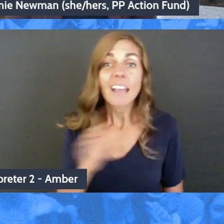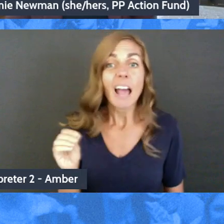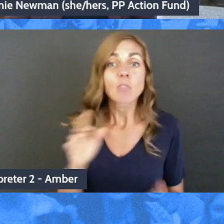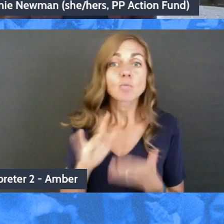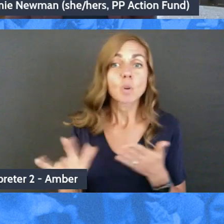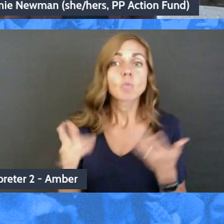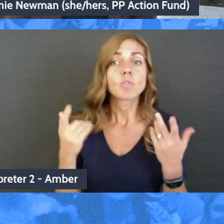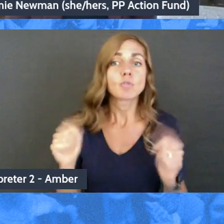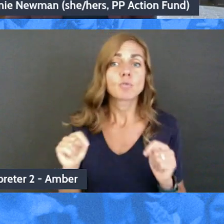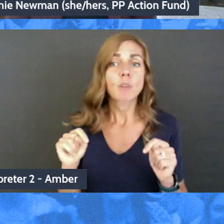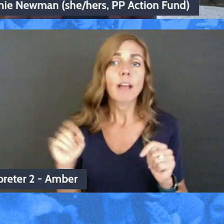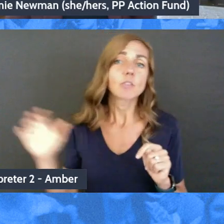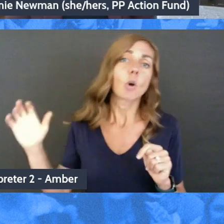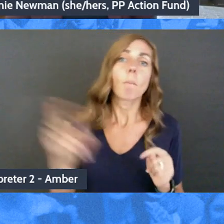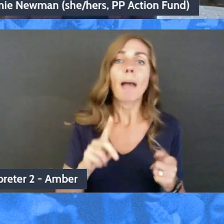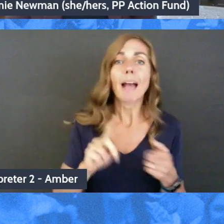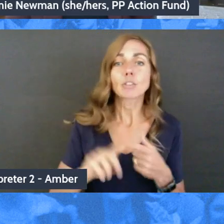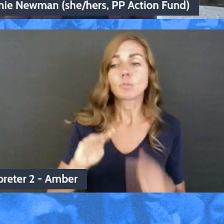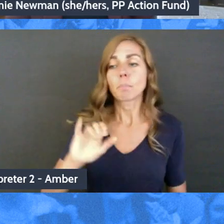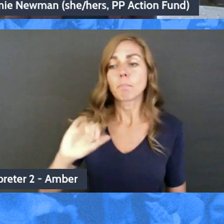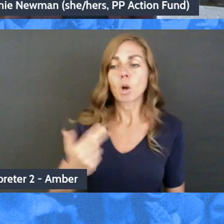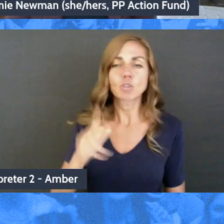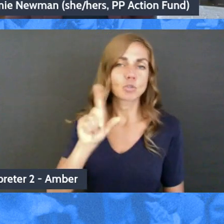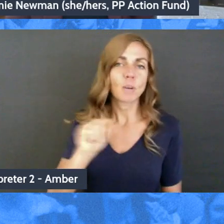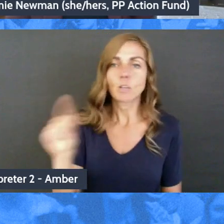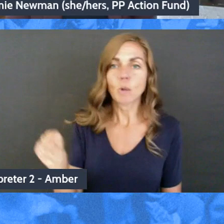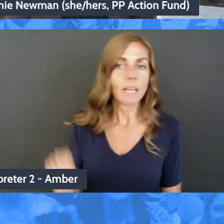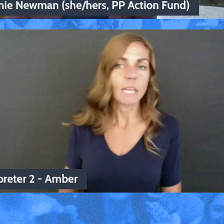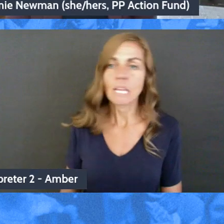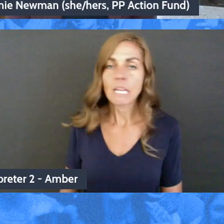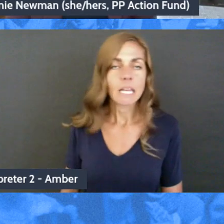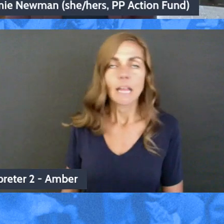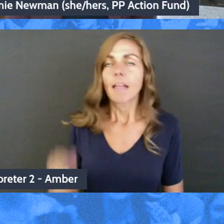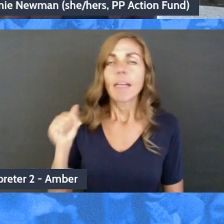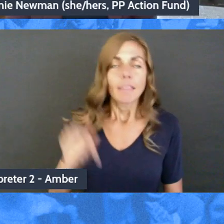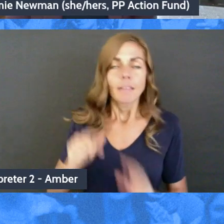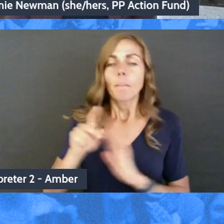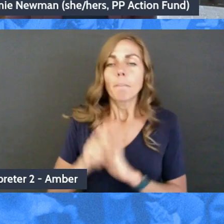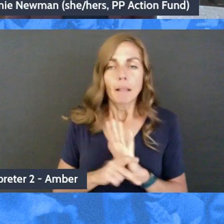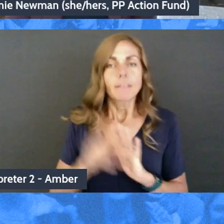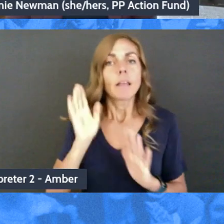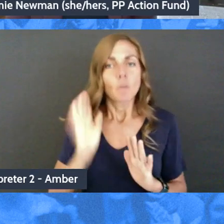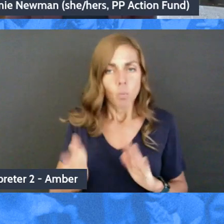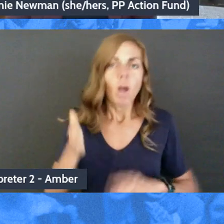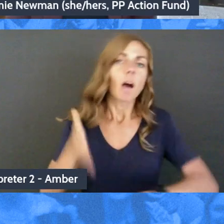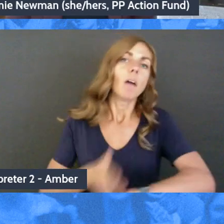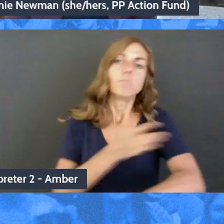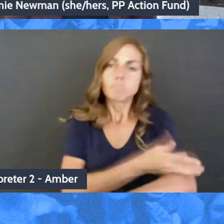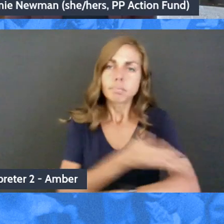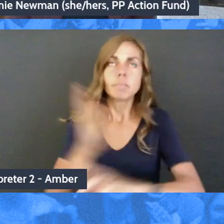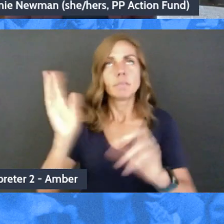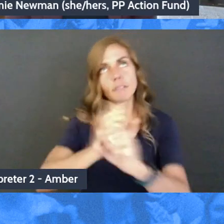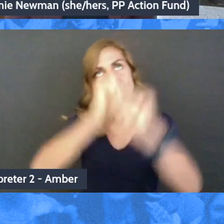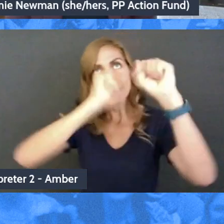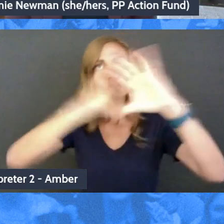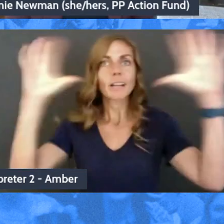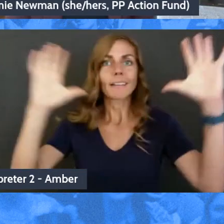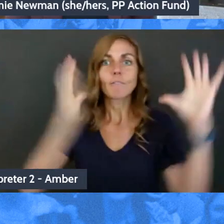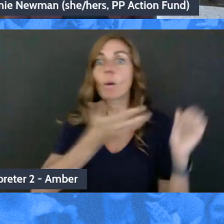to March of 2020. These are policies that will actually further the vision of a better future for all of us